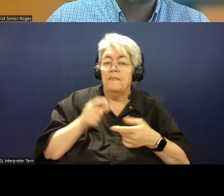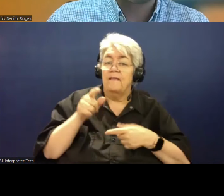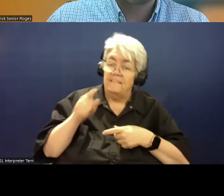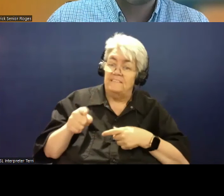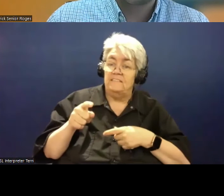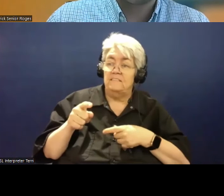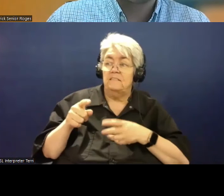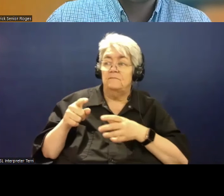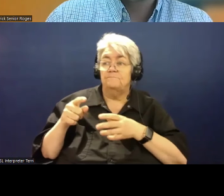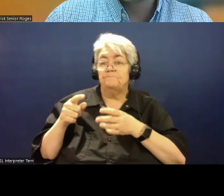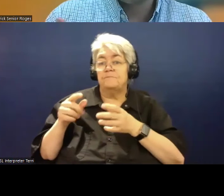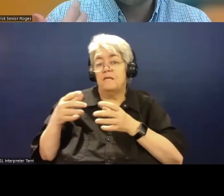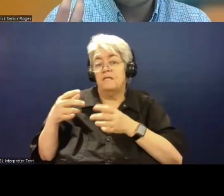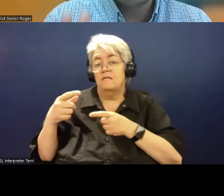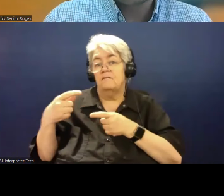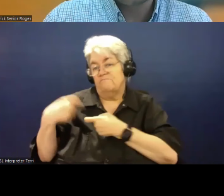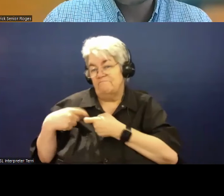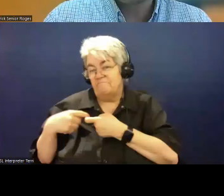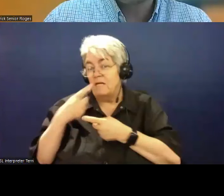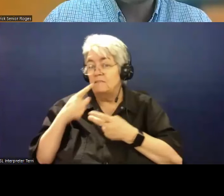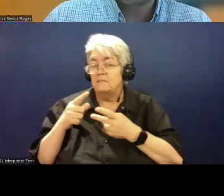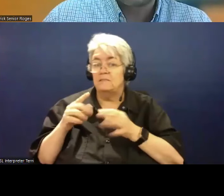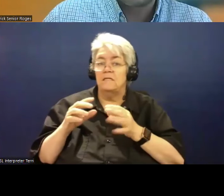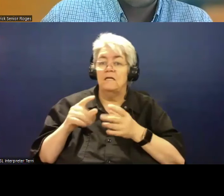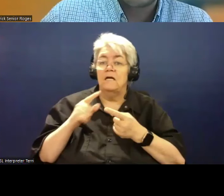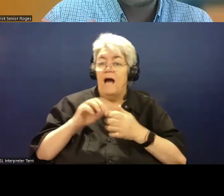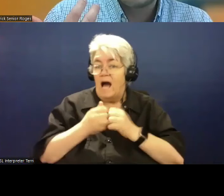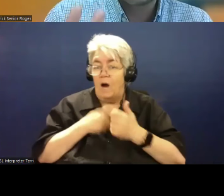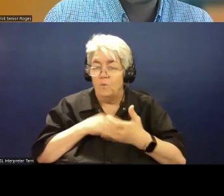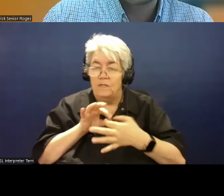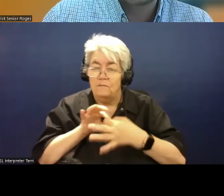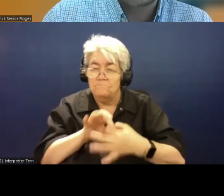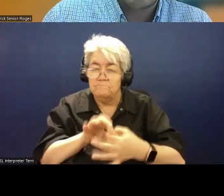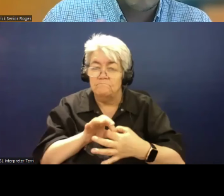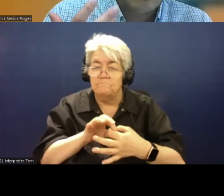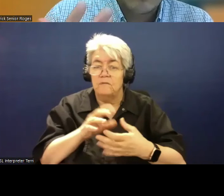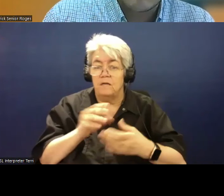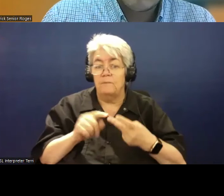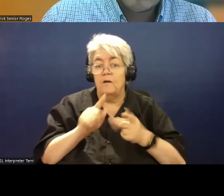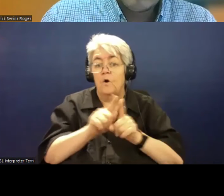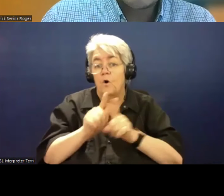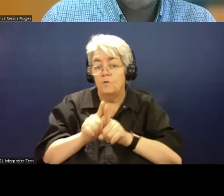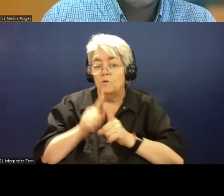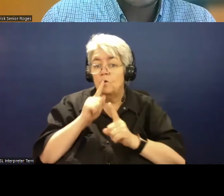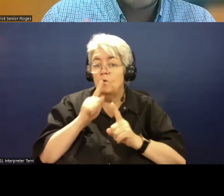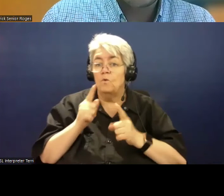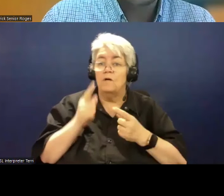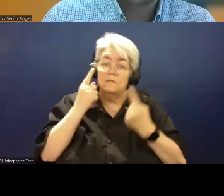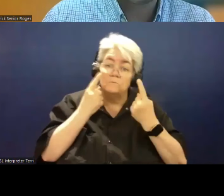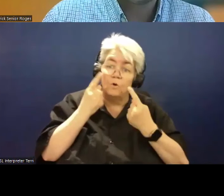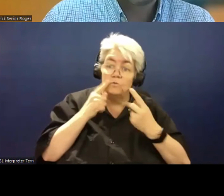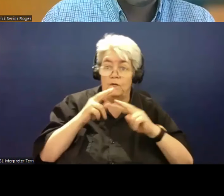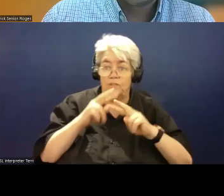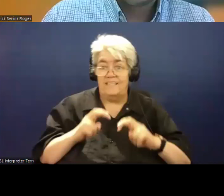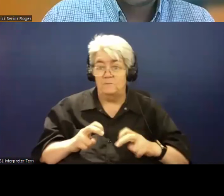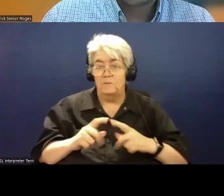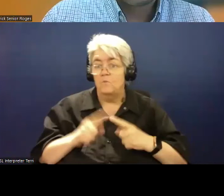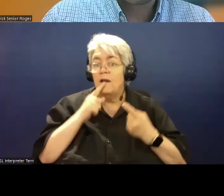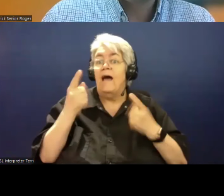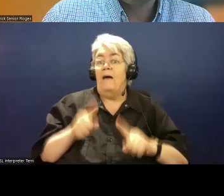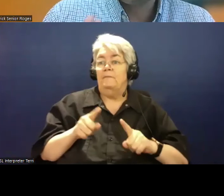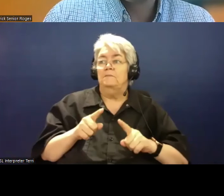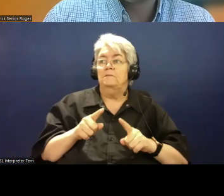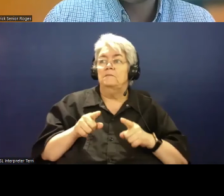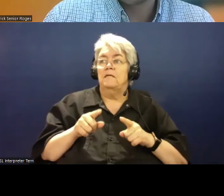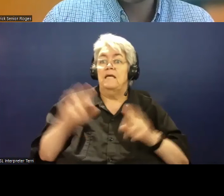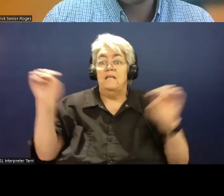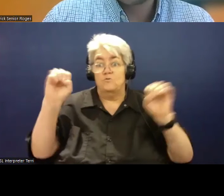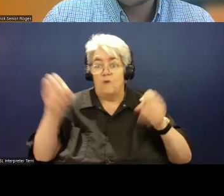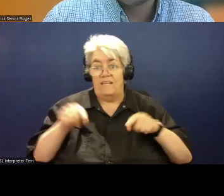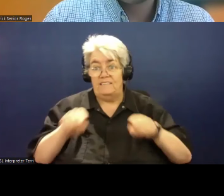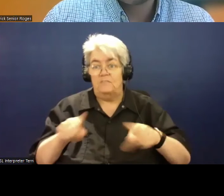TERMS OF NOT ONLY DEVELOPING REPPORT, BUT WE NEED TO DEVELOP TRUST. AS